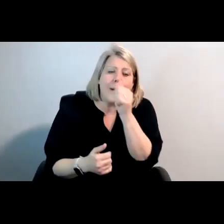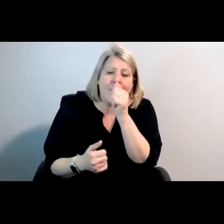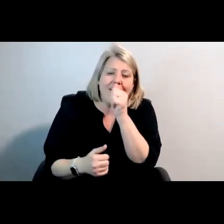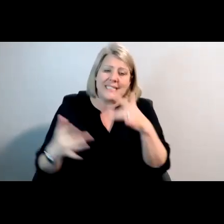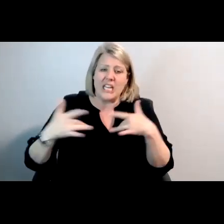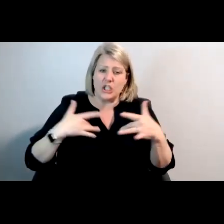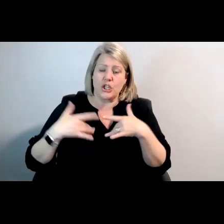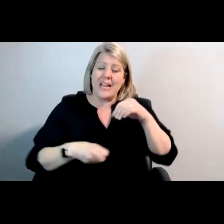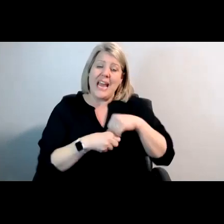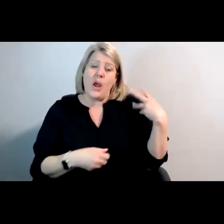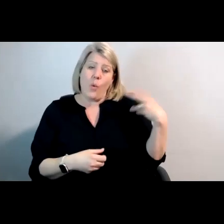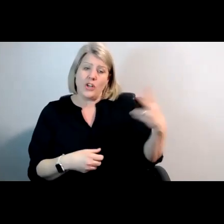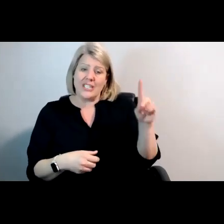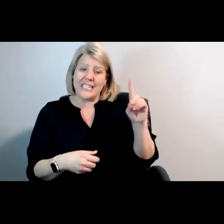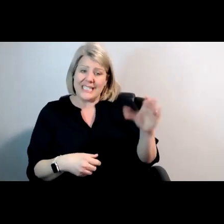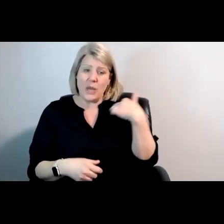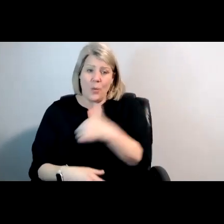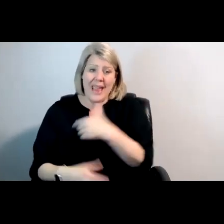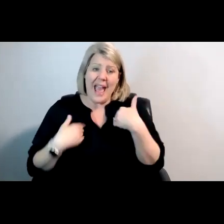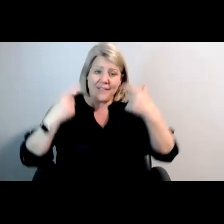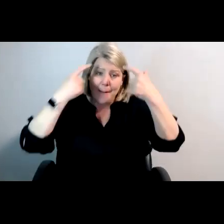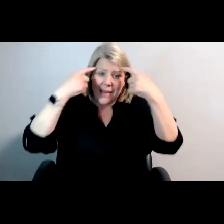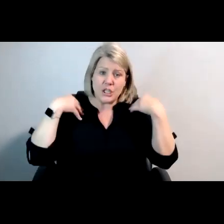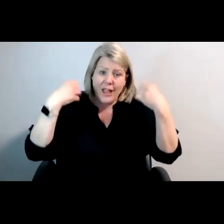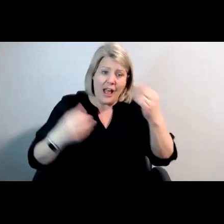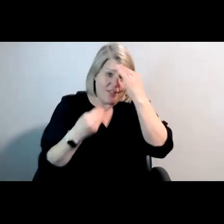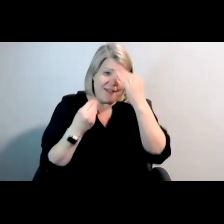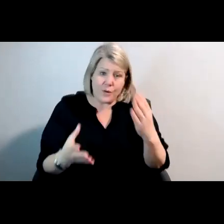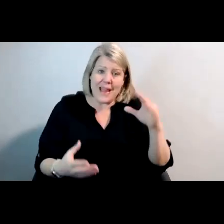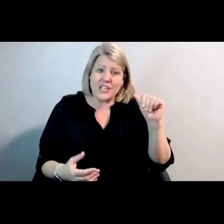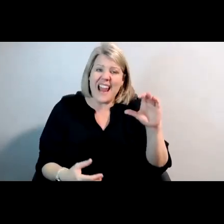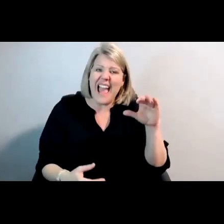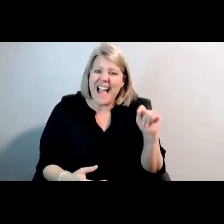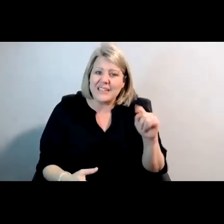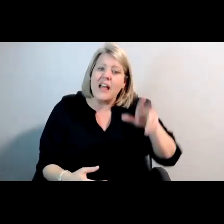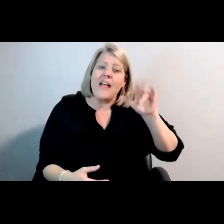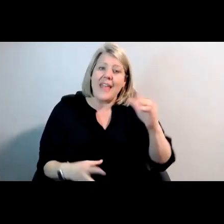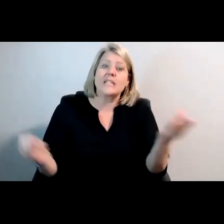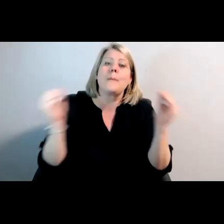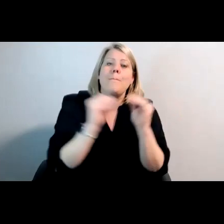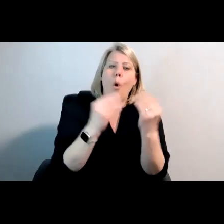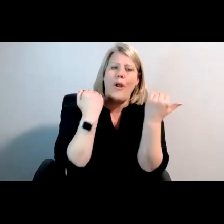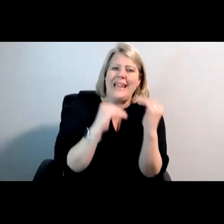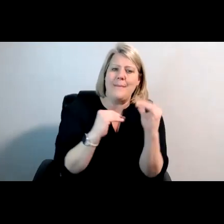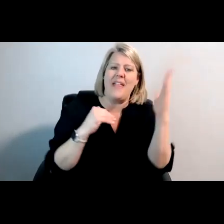we have a mental health information act that is actually more restrictive than the HIPAA law.